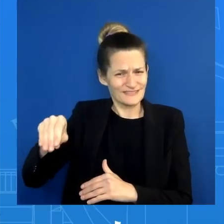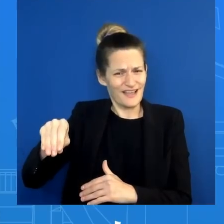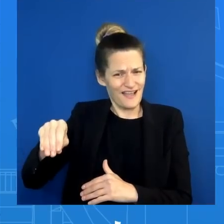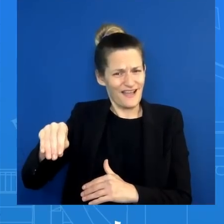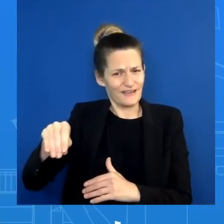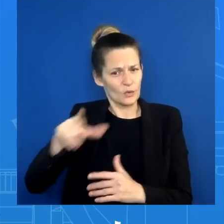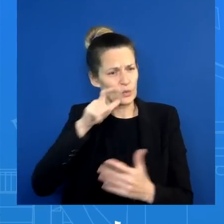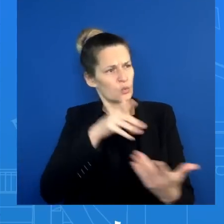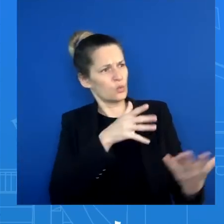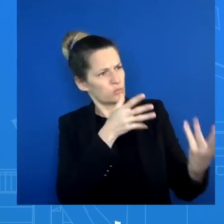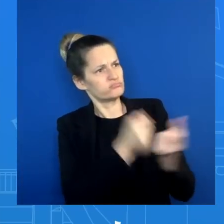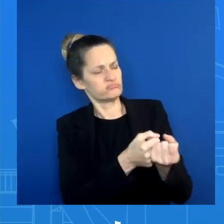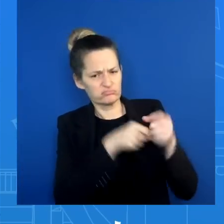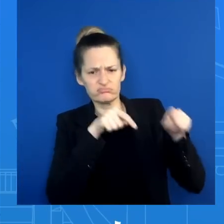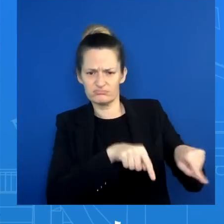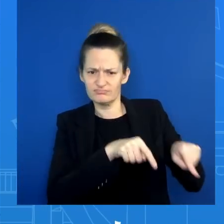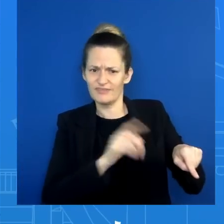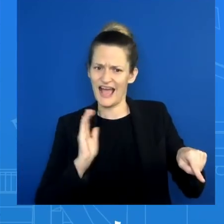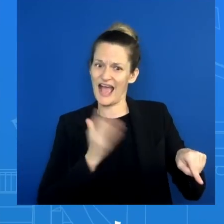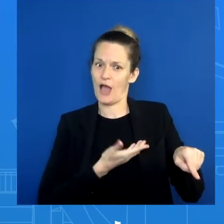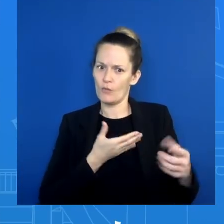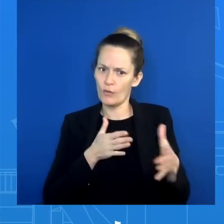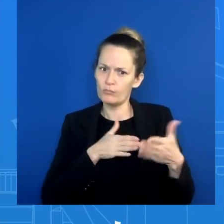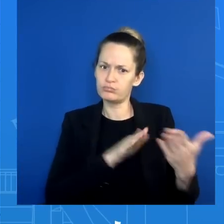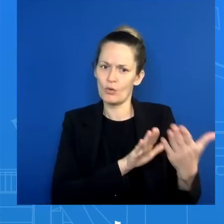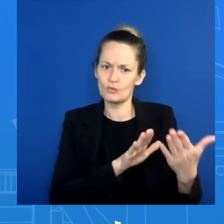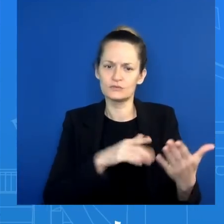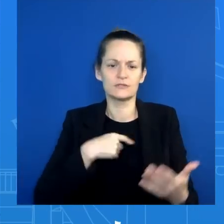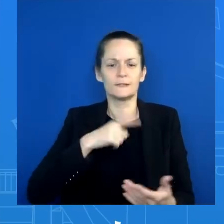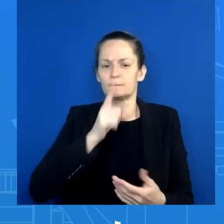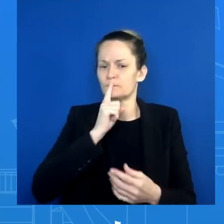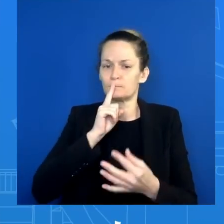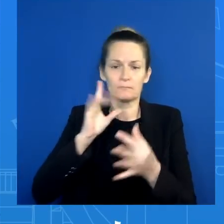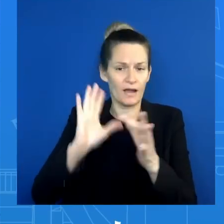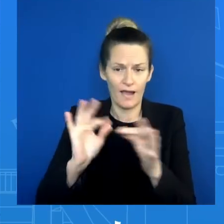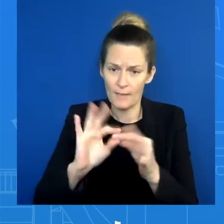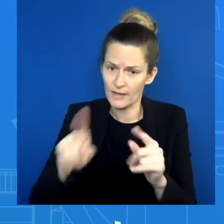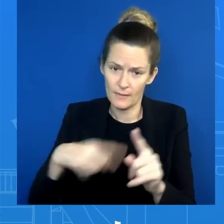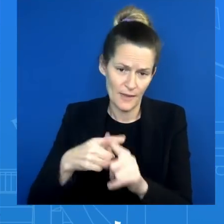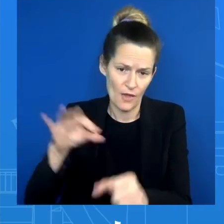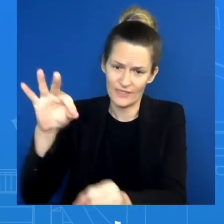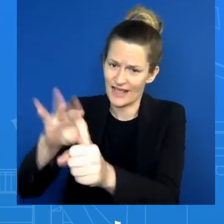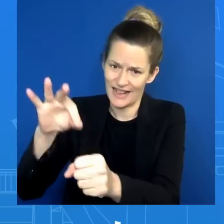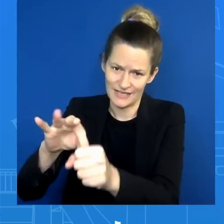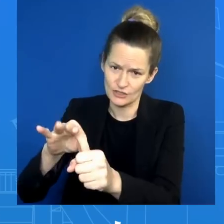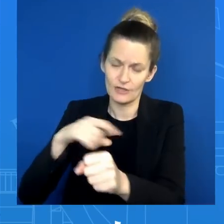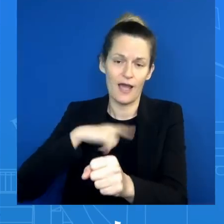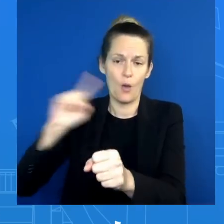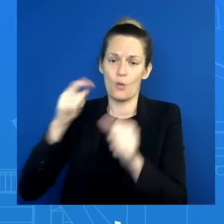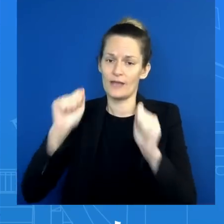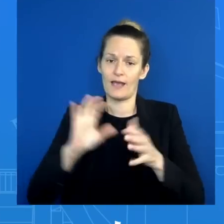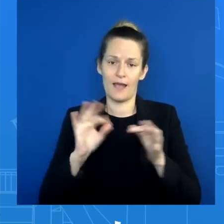into what is the next several weeks are going to look like as as, you know, the elections play out.